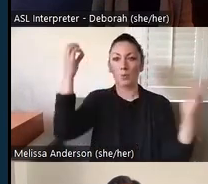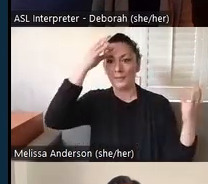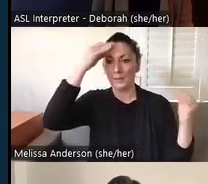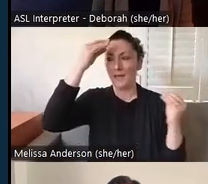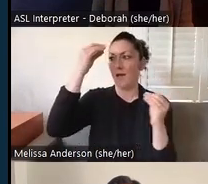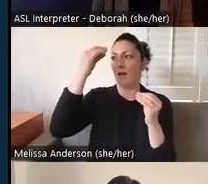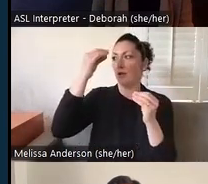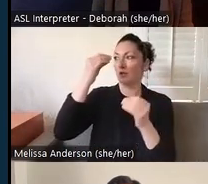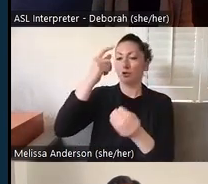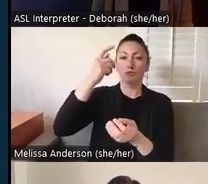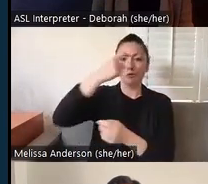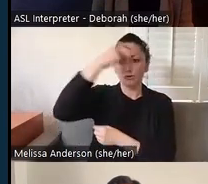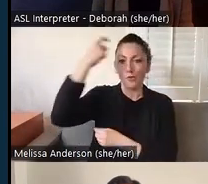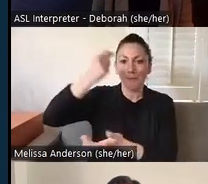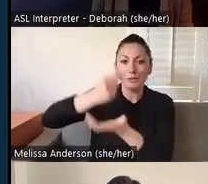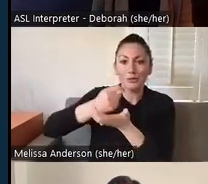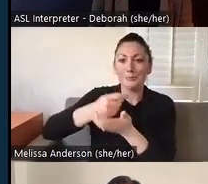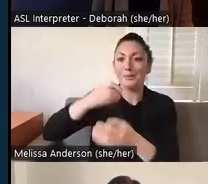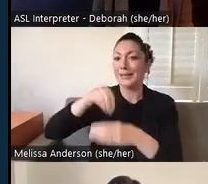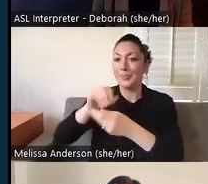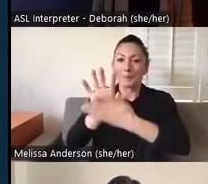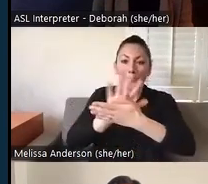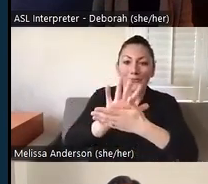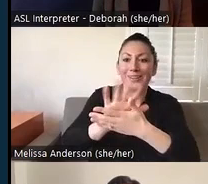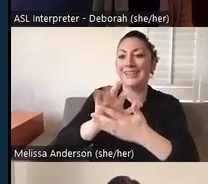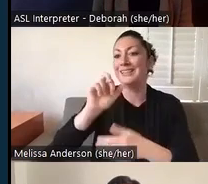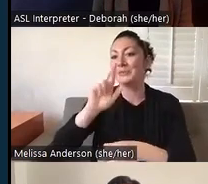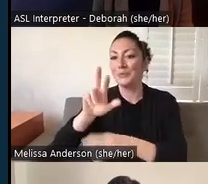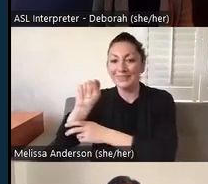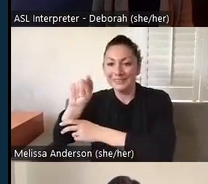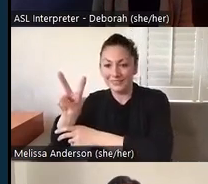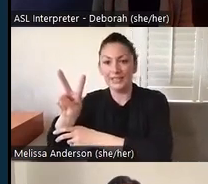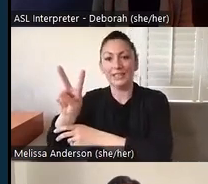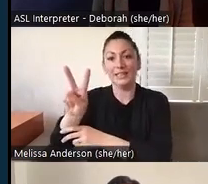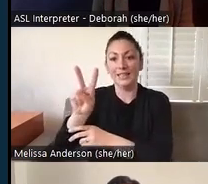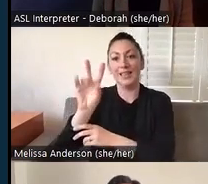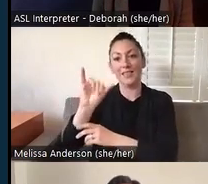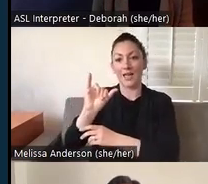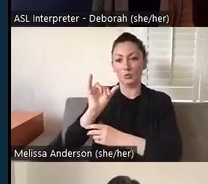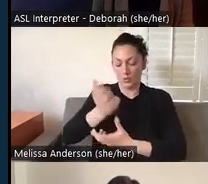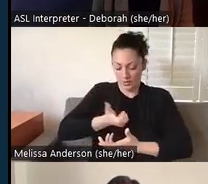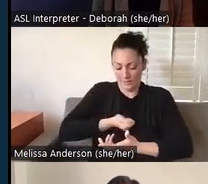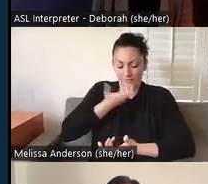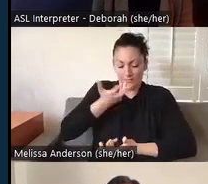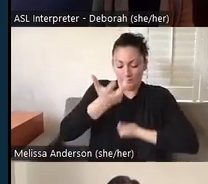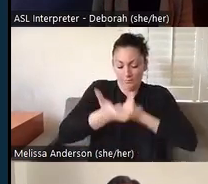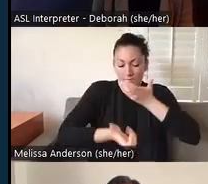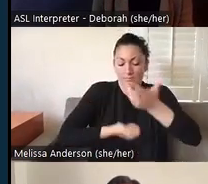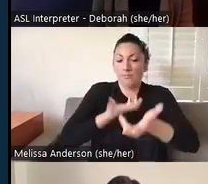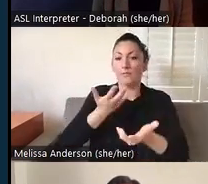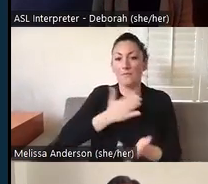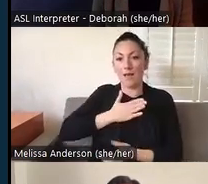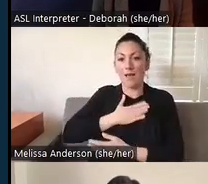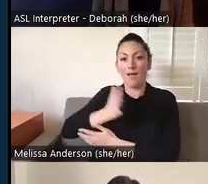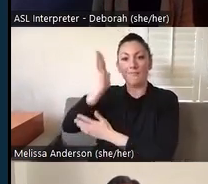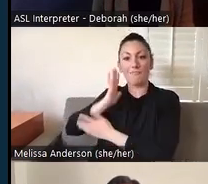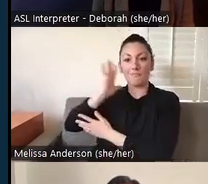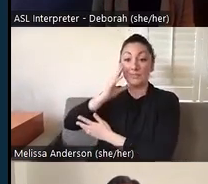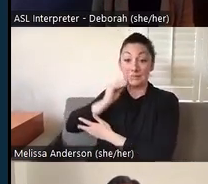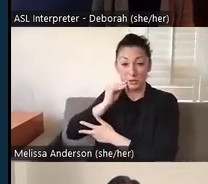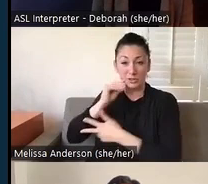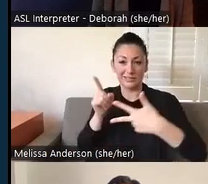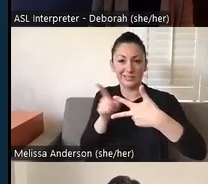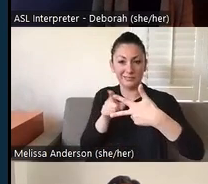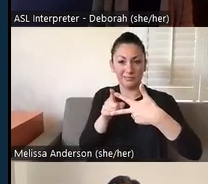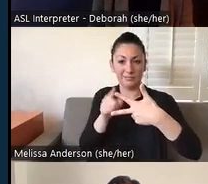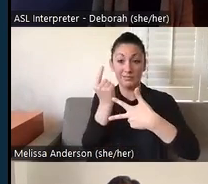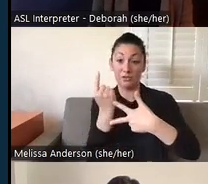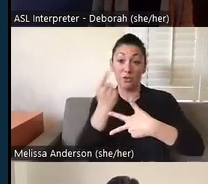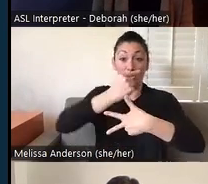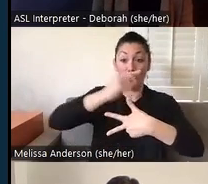at your past and to understand, you know, which really looks back at what we often see